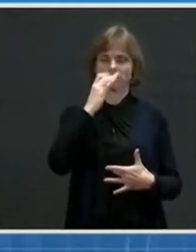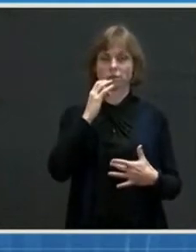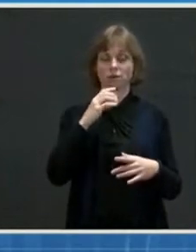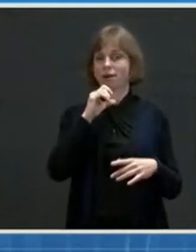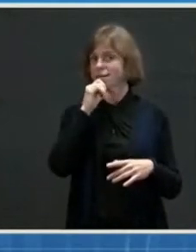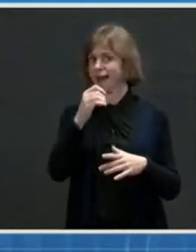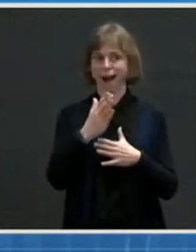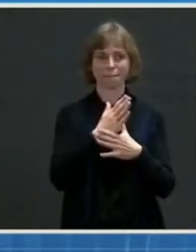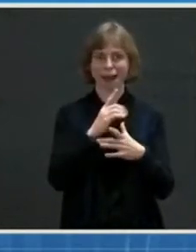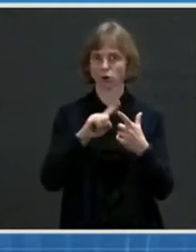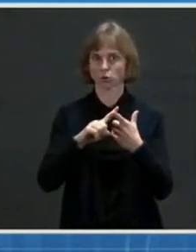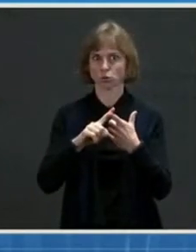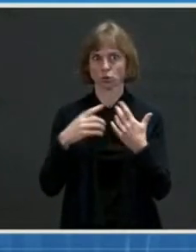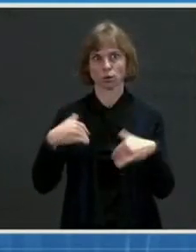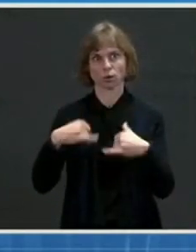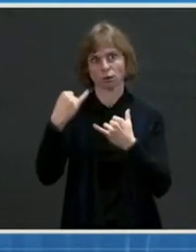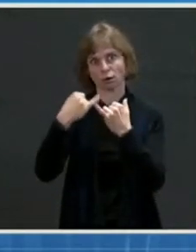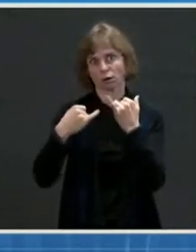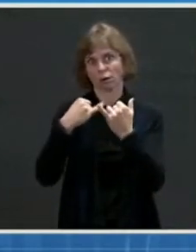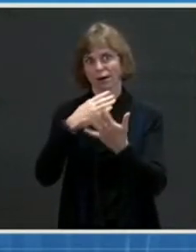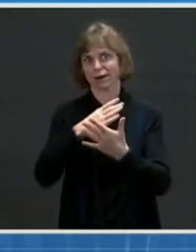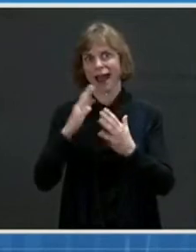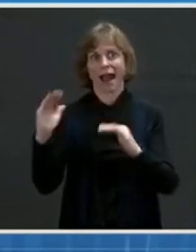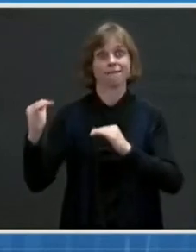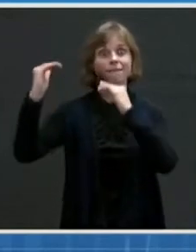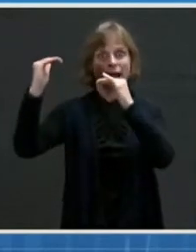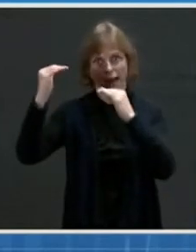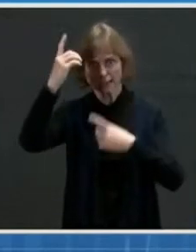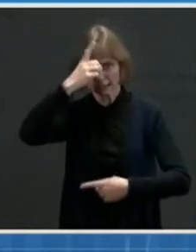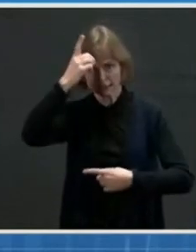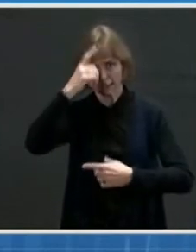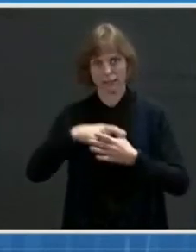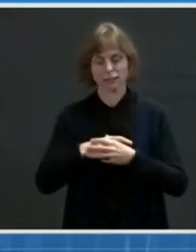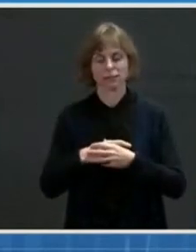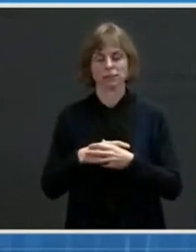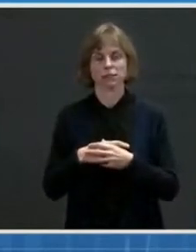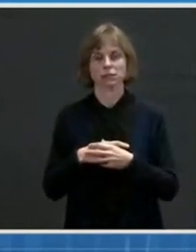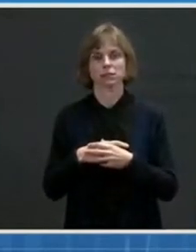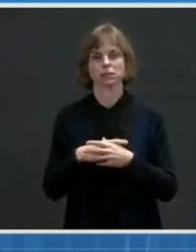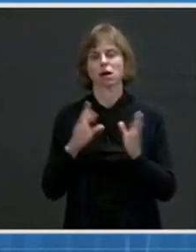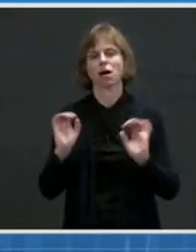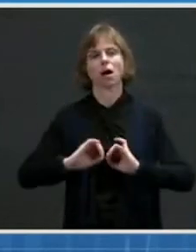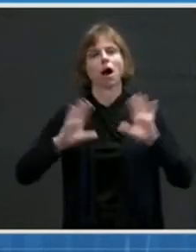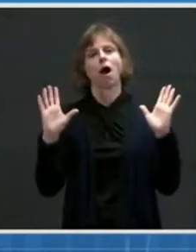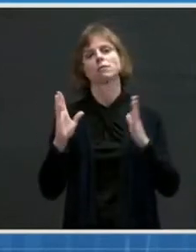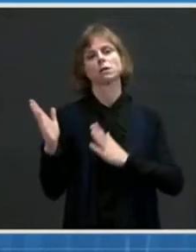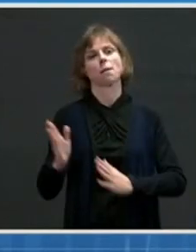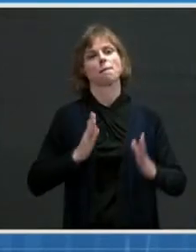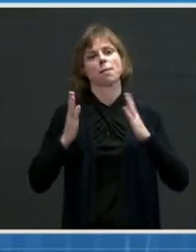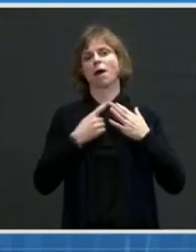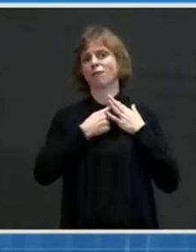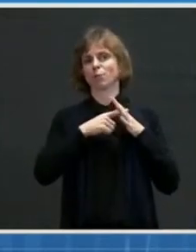THERAPEUTIC, EARLY OR MODERATE DISEASE, VERSUS THERAPEUTICS FOR MODERATE TO ADVANCED